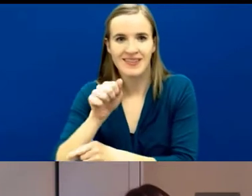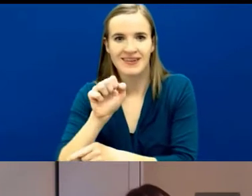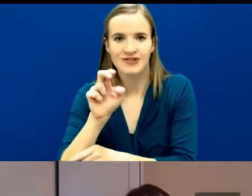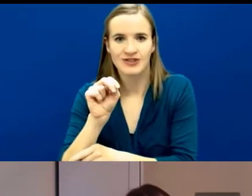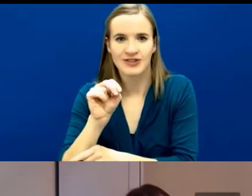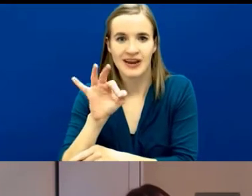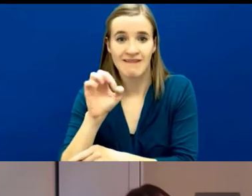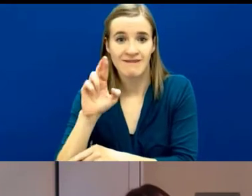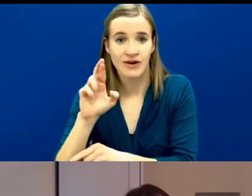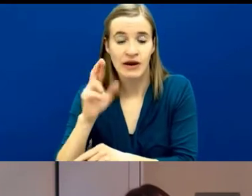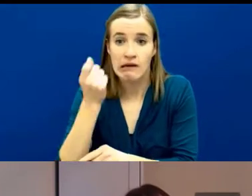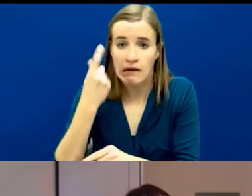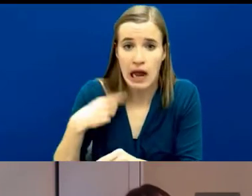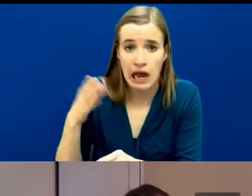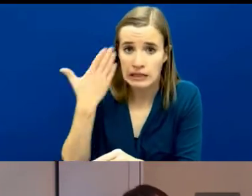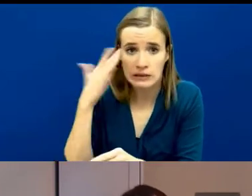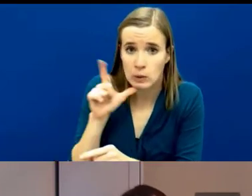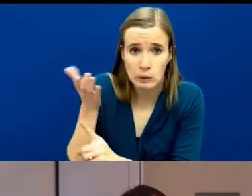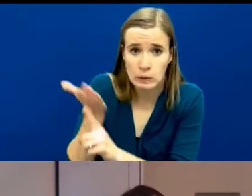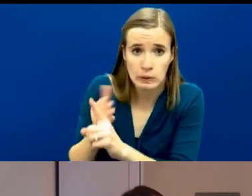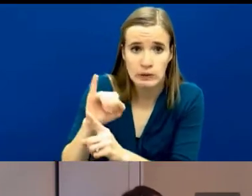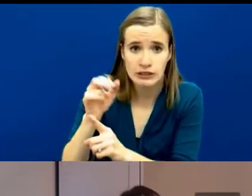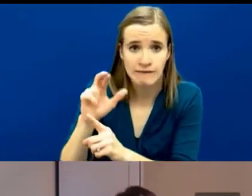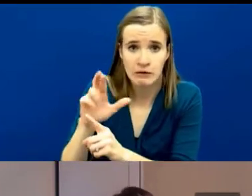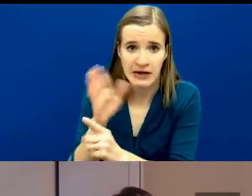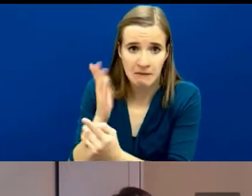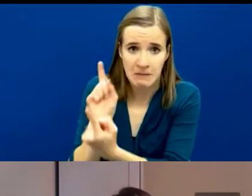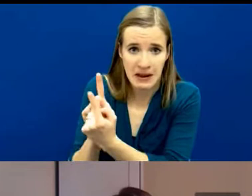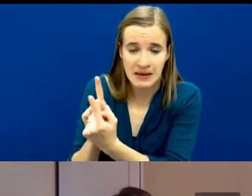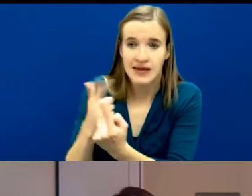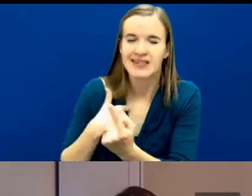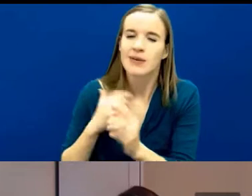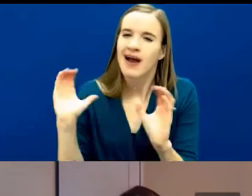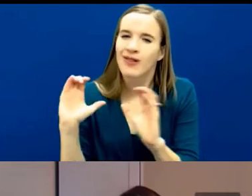didn't know Jennifer. So I tried to find her online. And I tried all sorts of